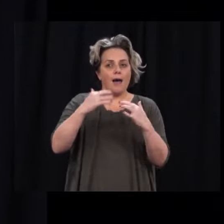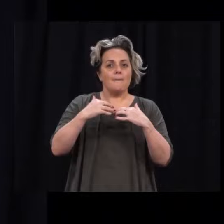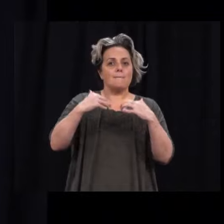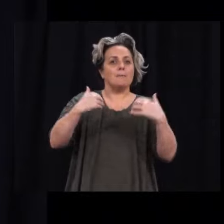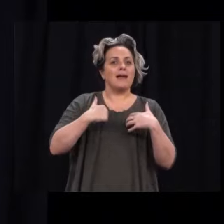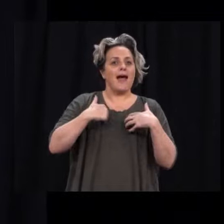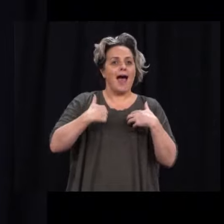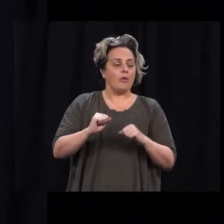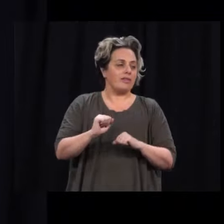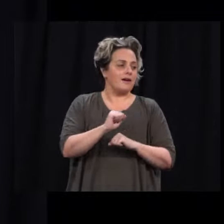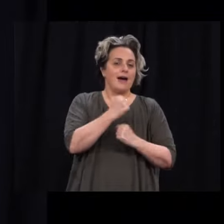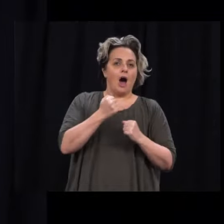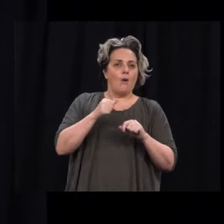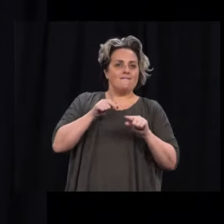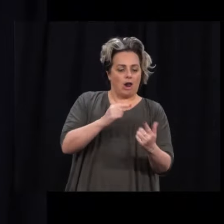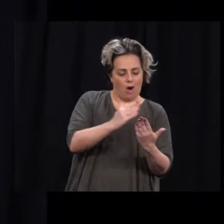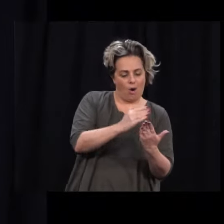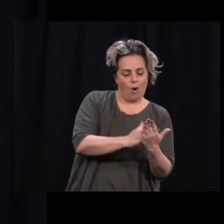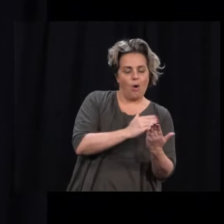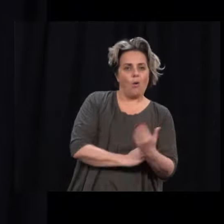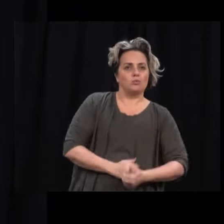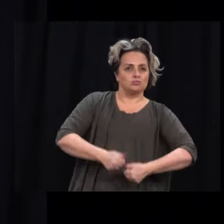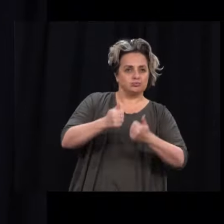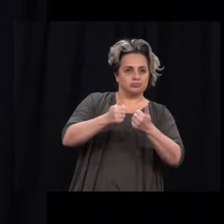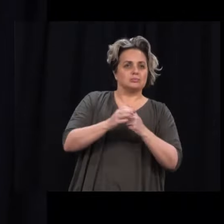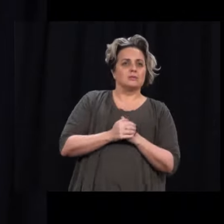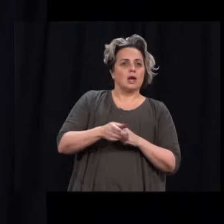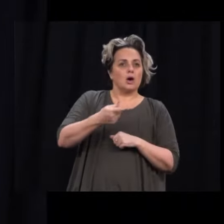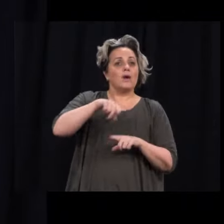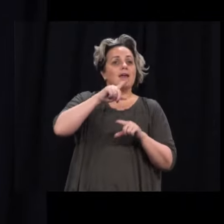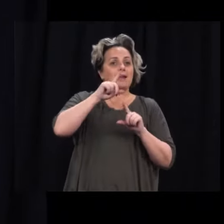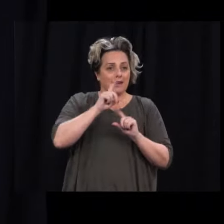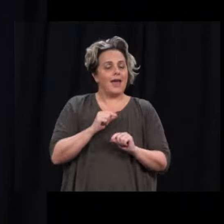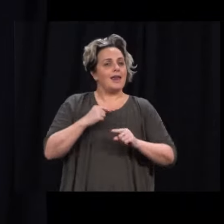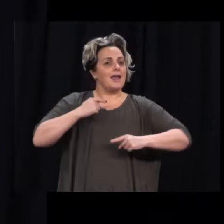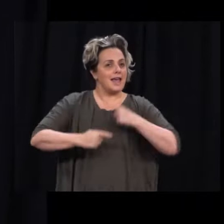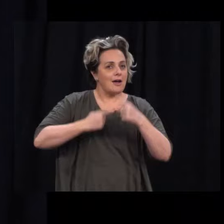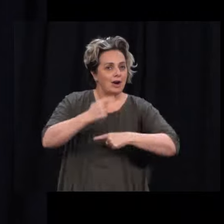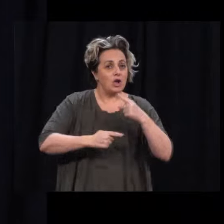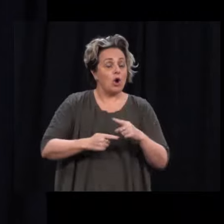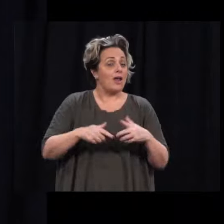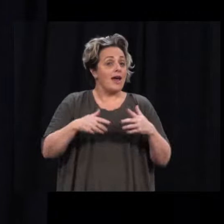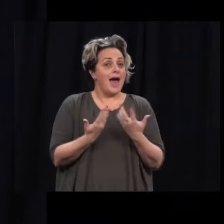funding here. The New Zealand economy has been incredibly resilient. That is a result of